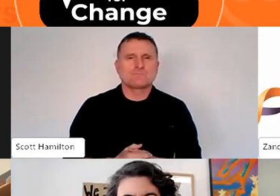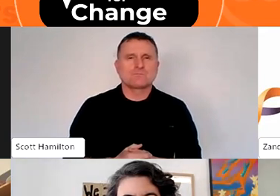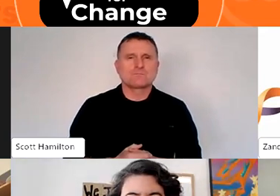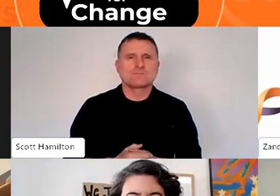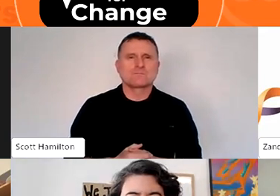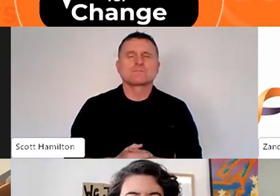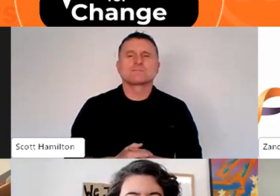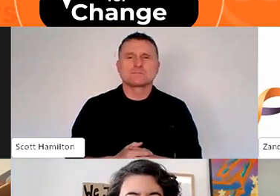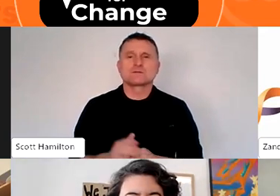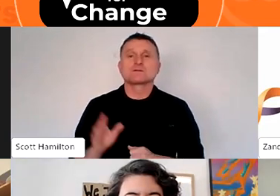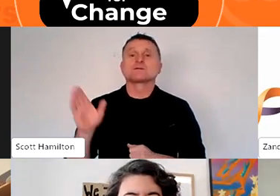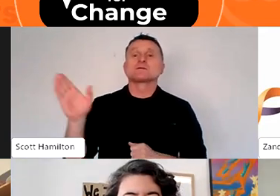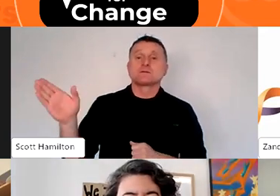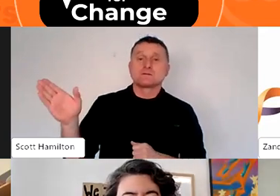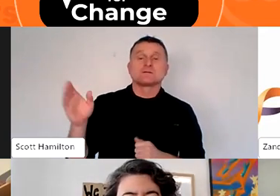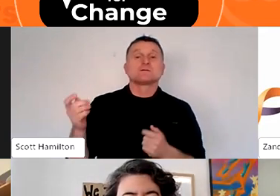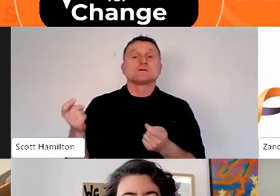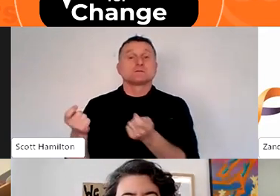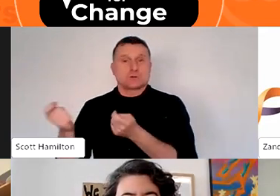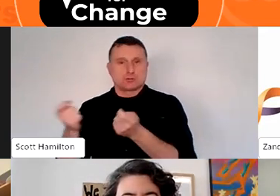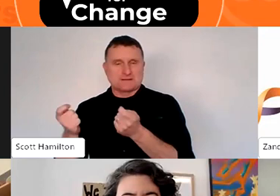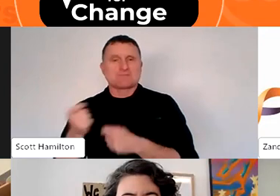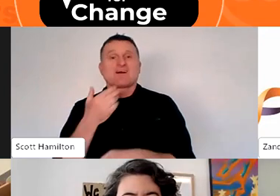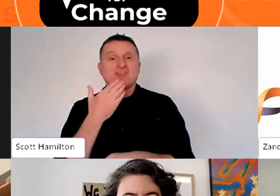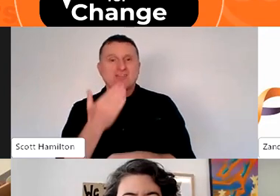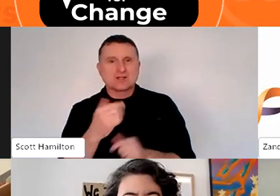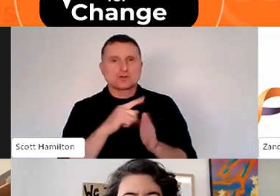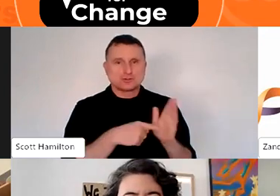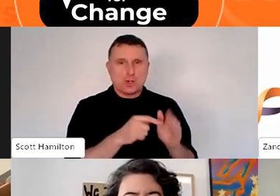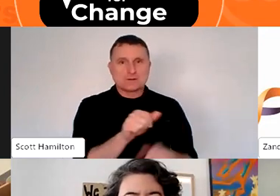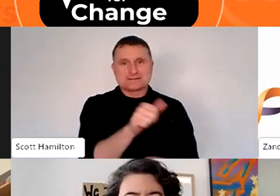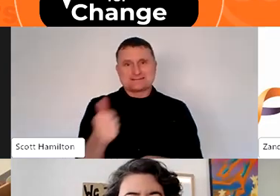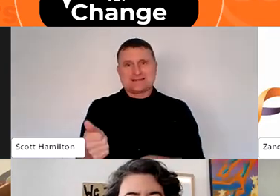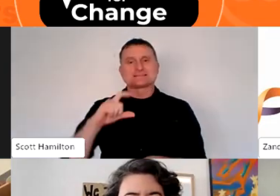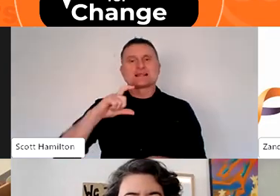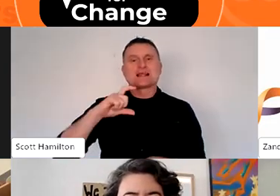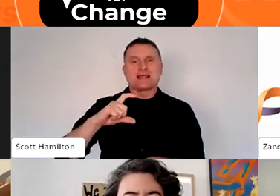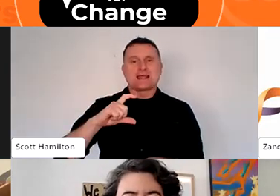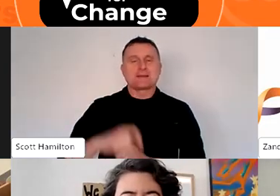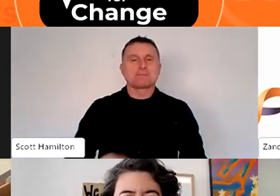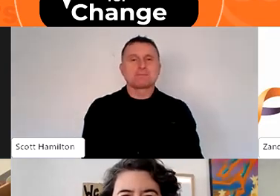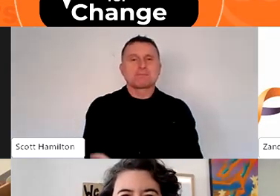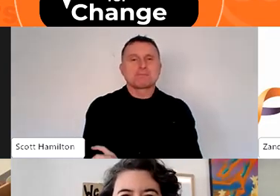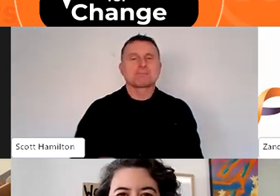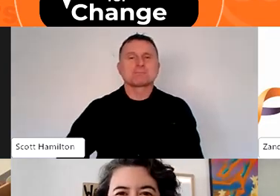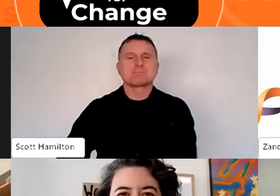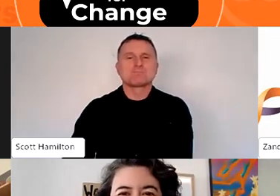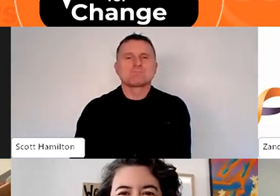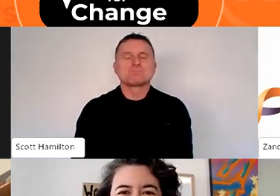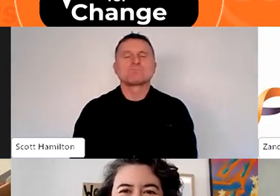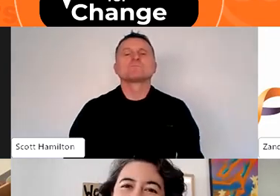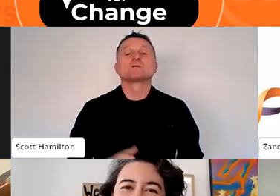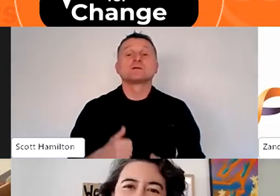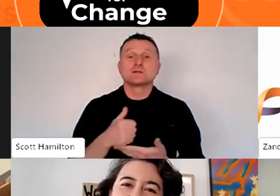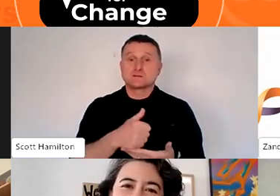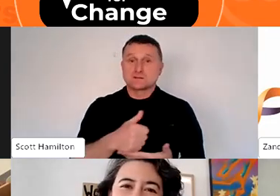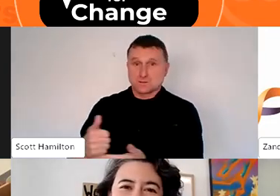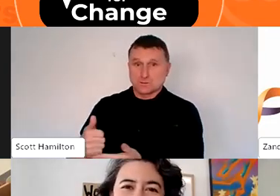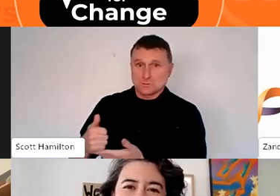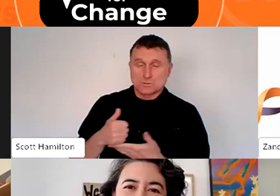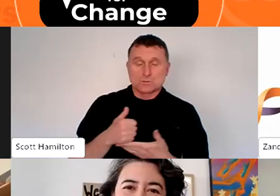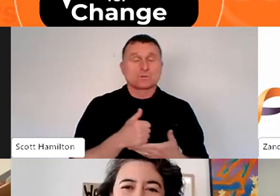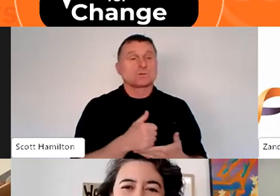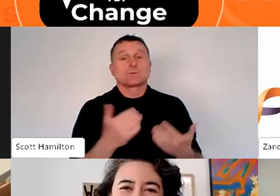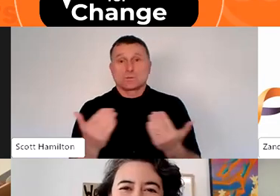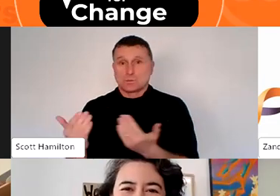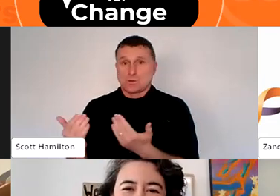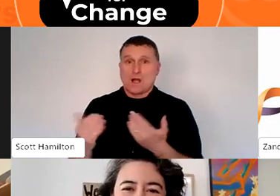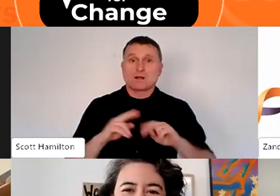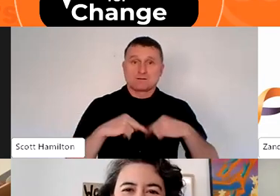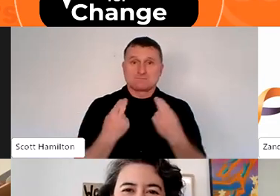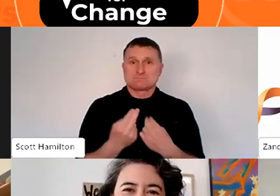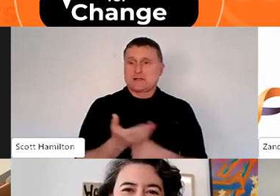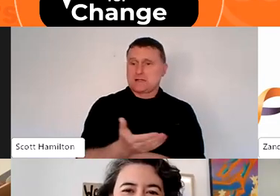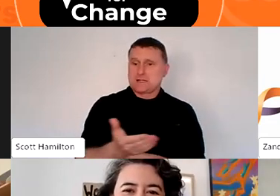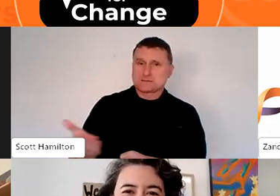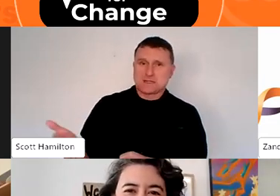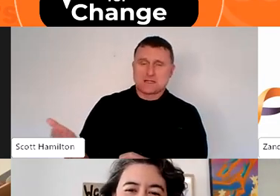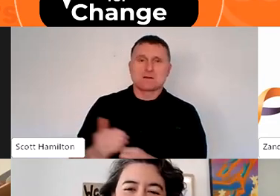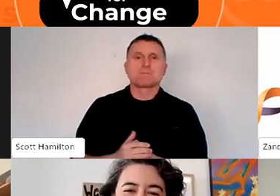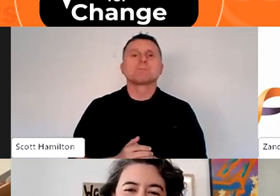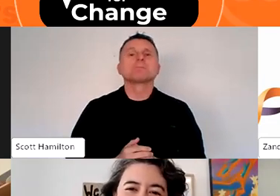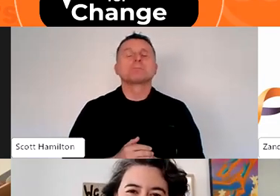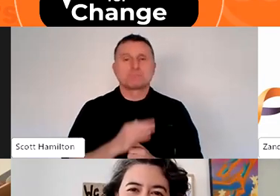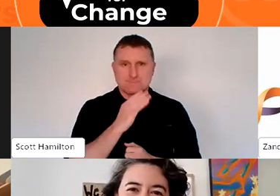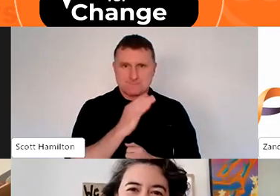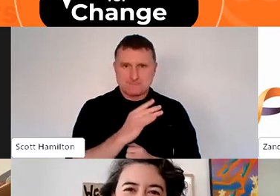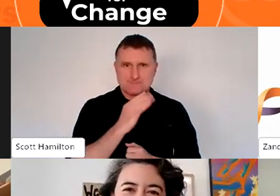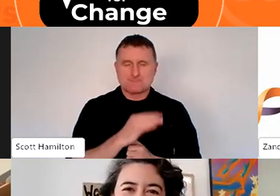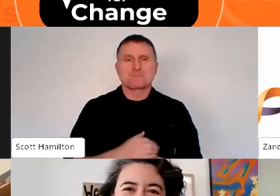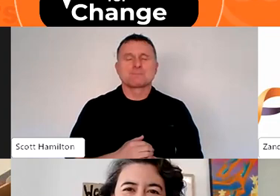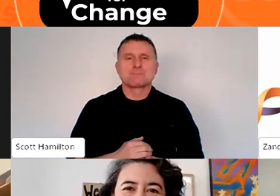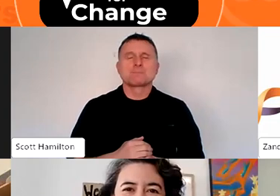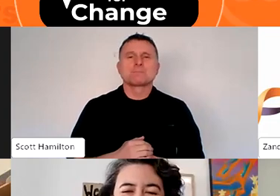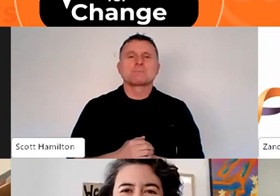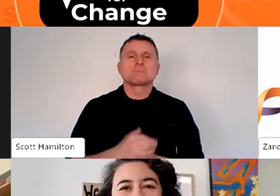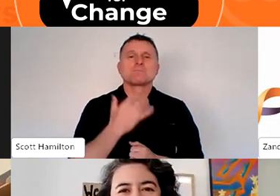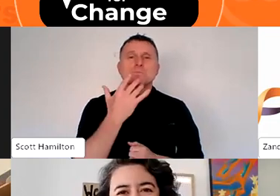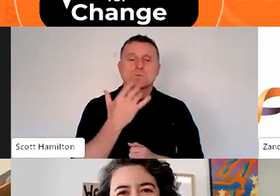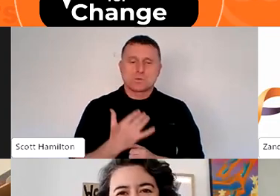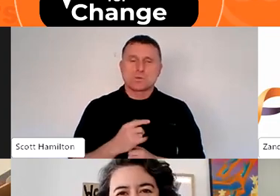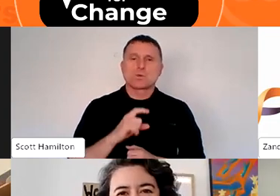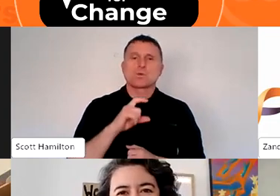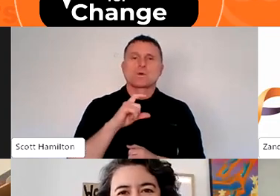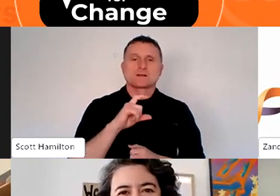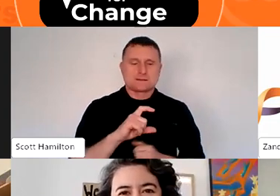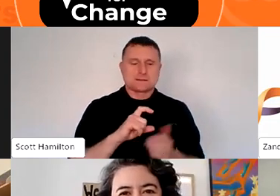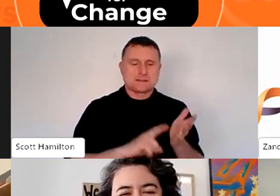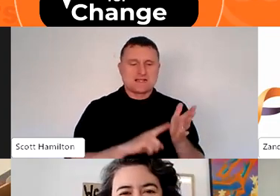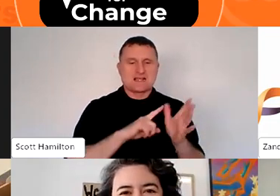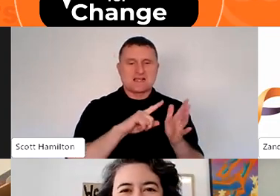thank you John. Could I hand over to Claire. Tēnā koe Zandra and